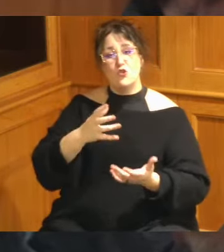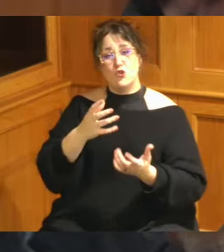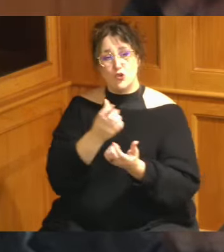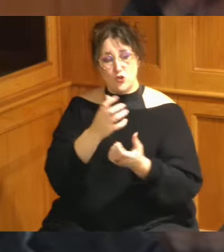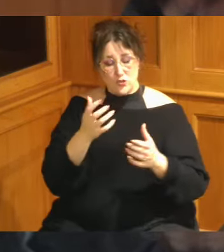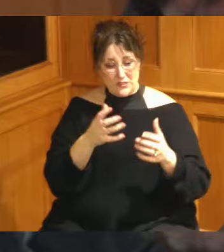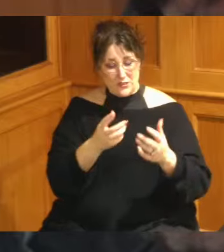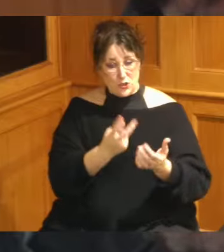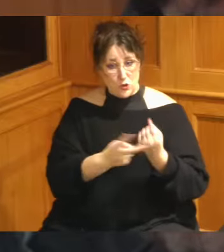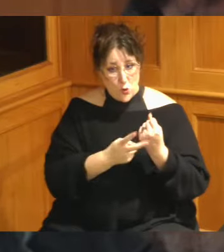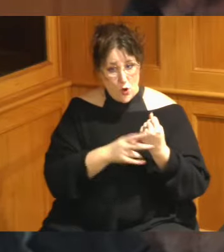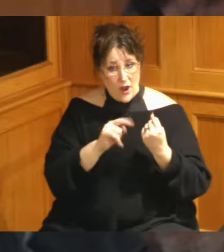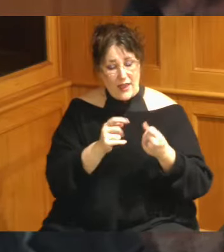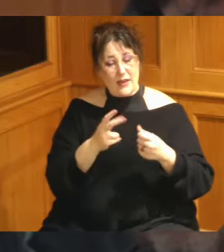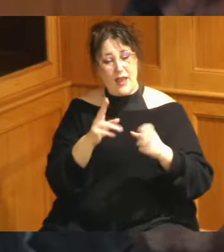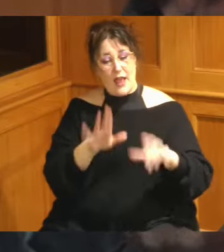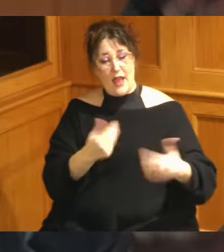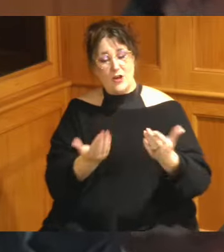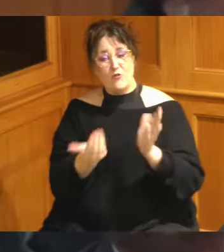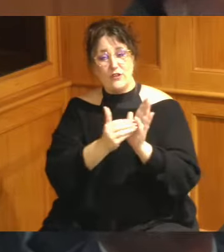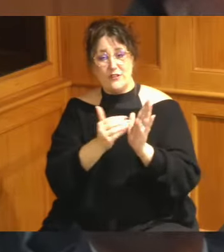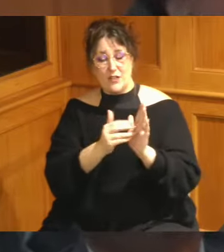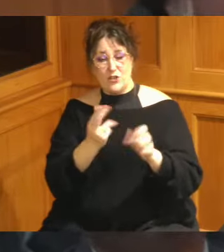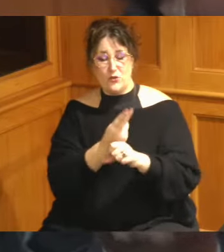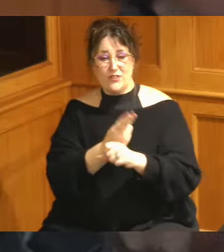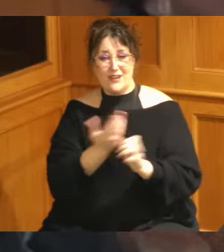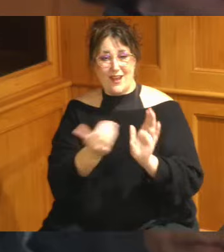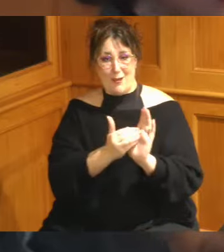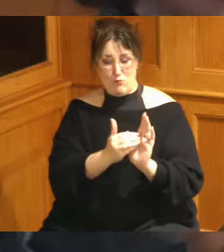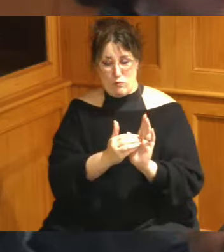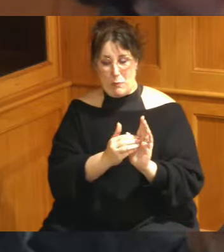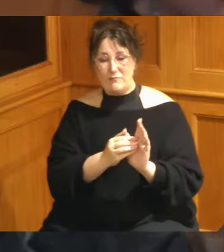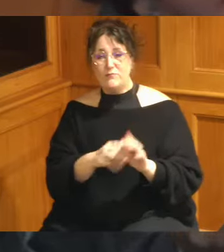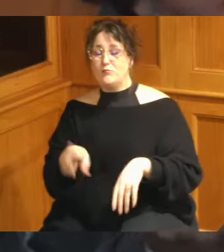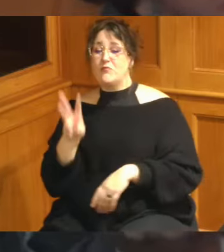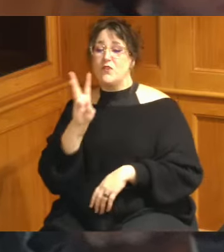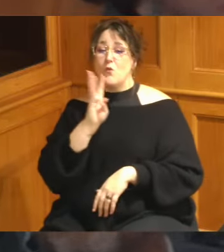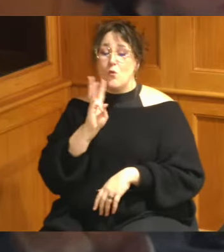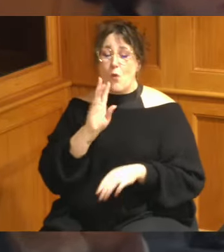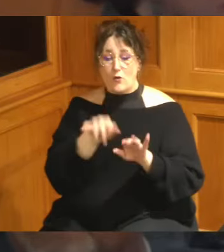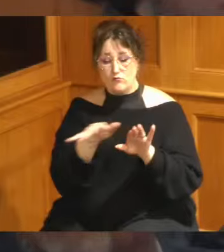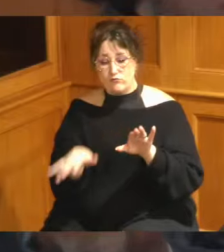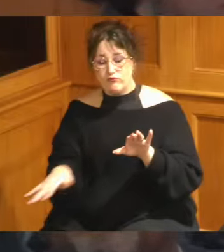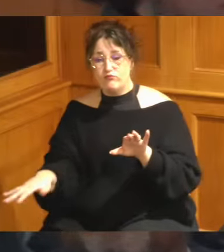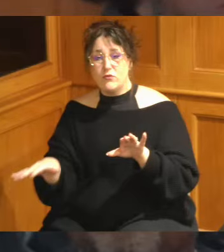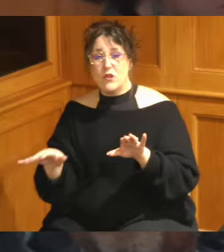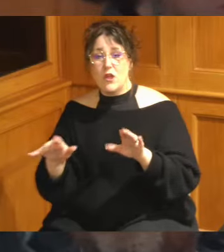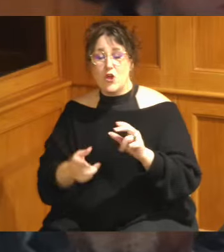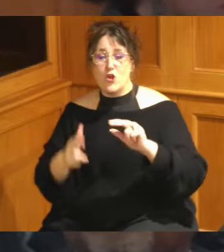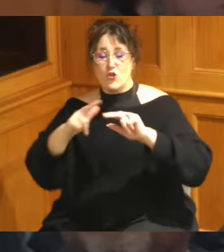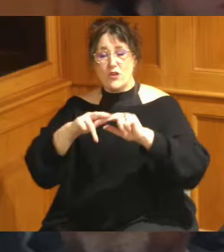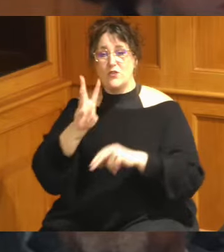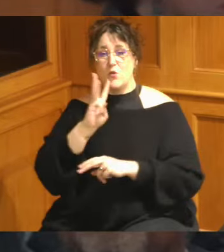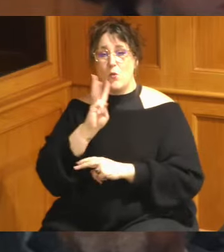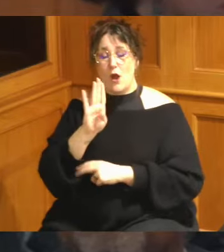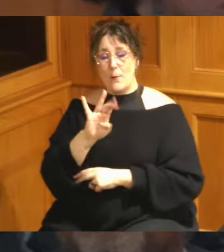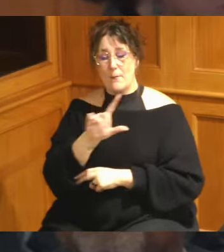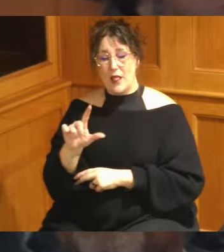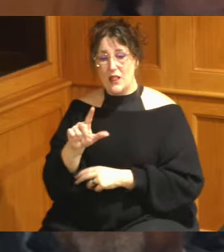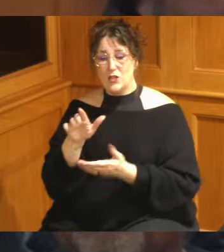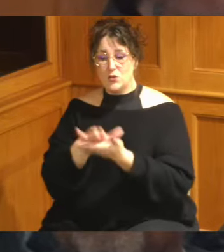rain gardens. Slows runoff into the city reduces water bills win-win. Schools like Roberts Academy,